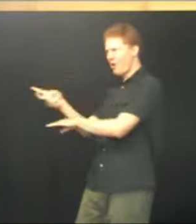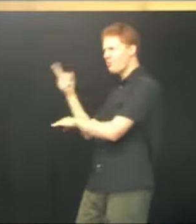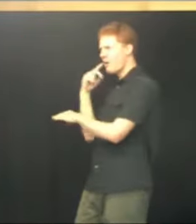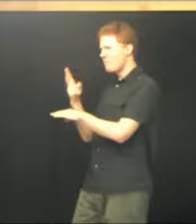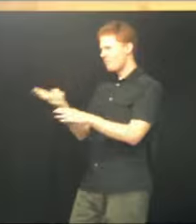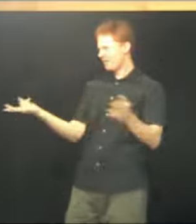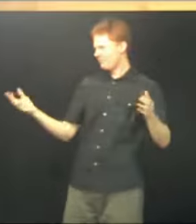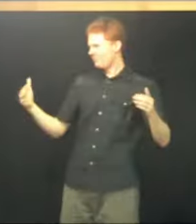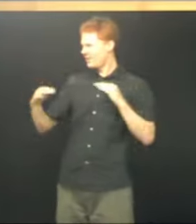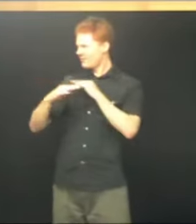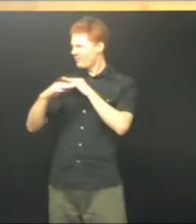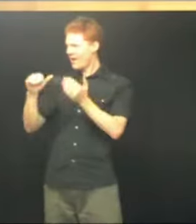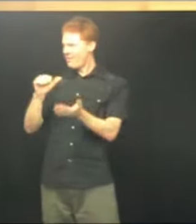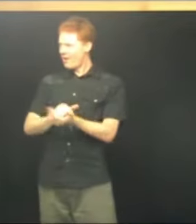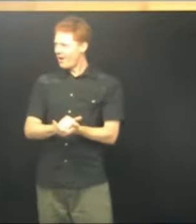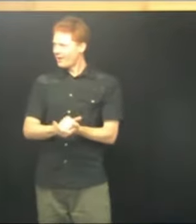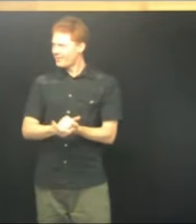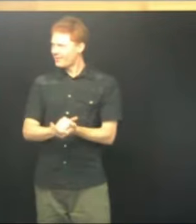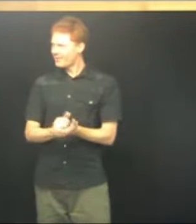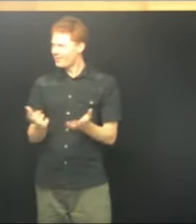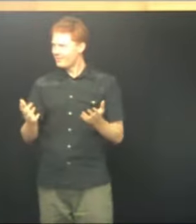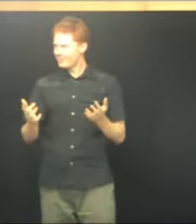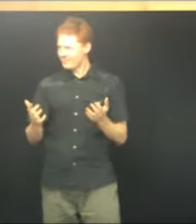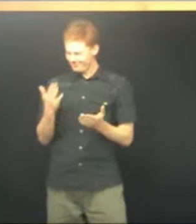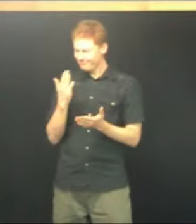They are all trying to beat me, so I need to beat them That makes it fair right?